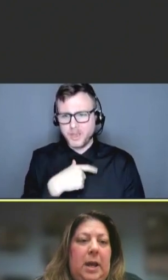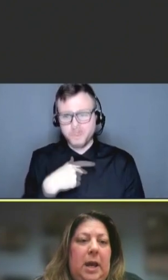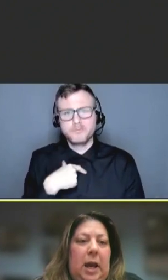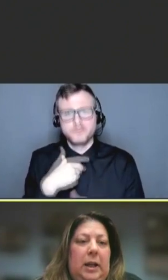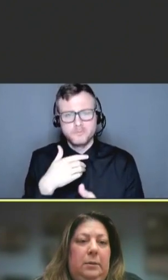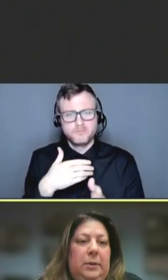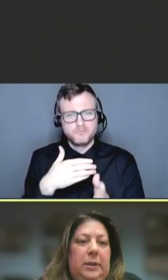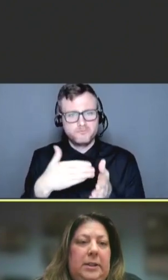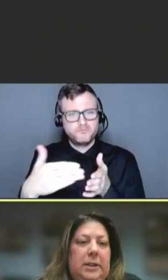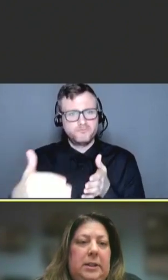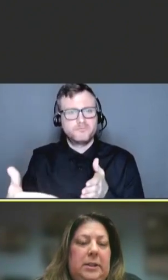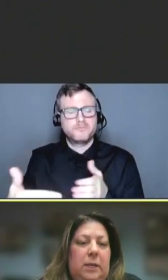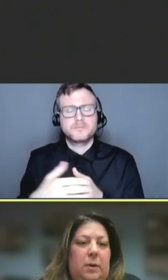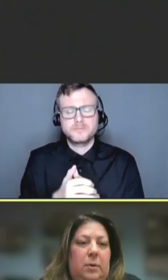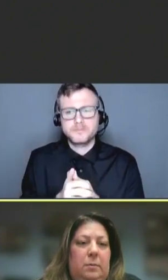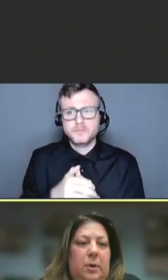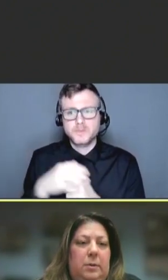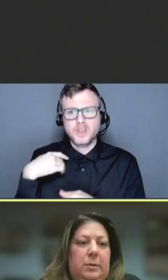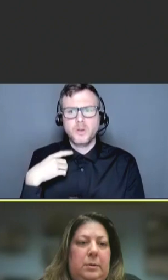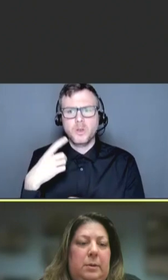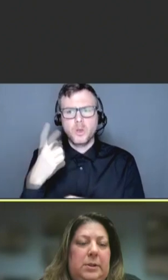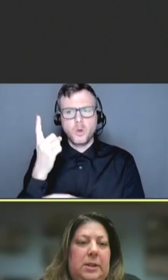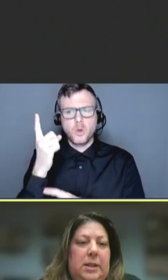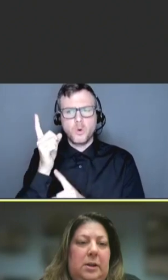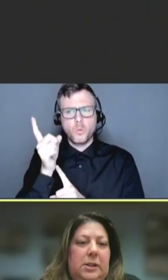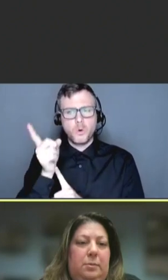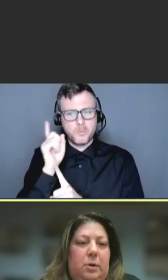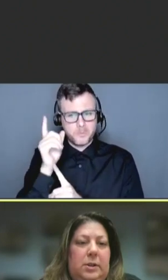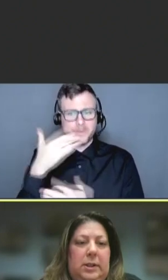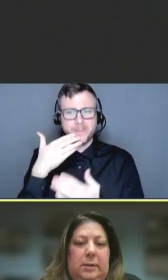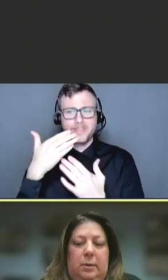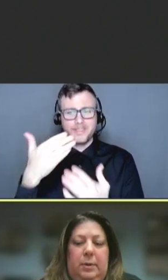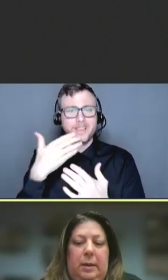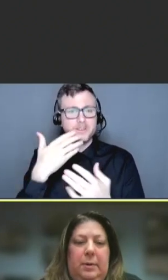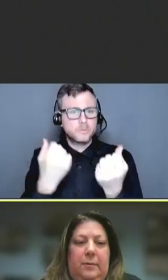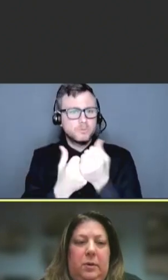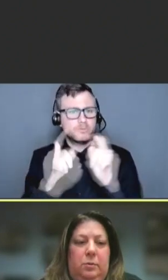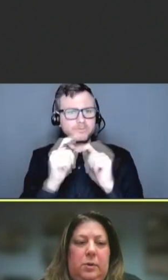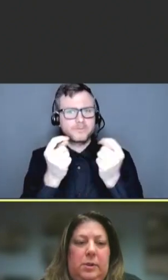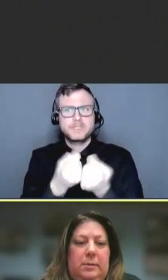And I would like to take one more moment to thank our support team, who played pivotal roles in